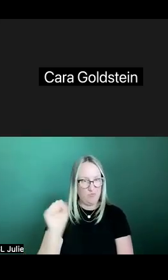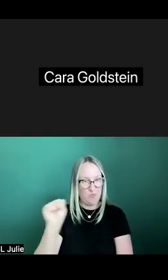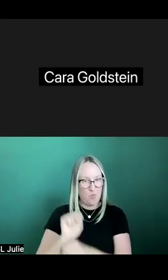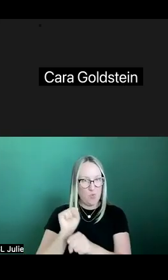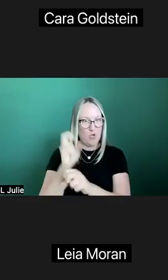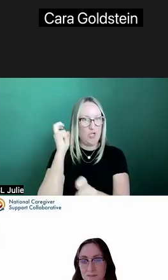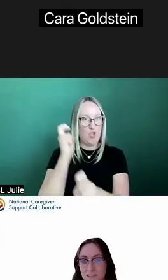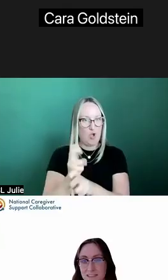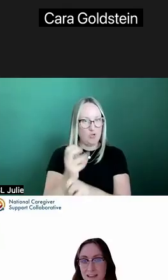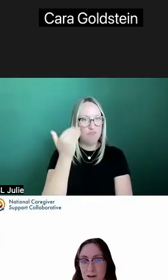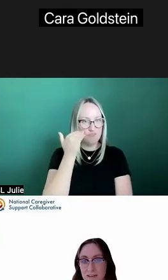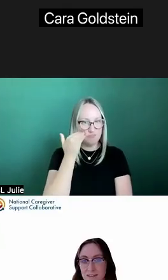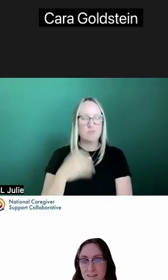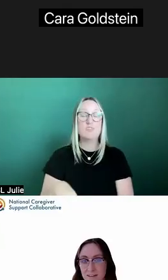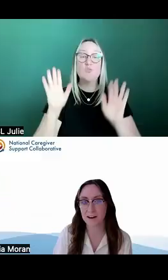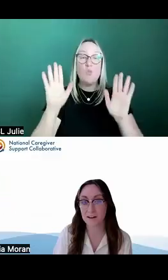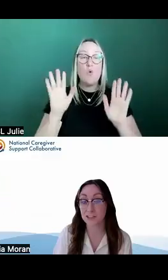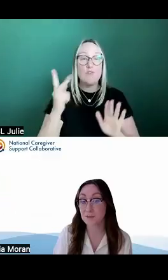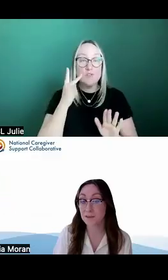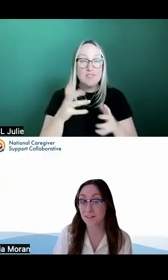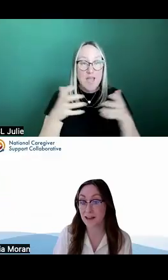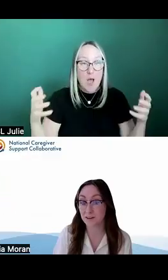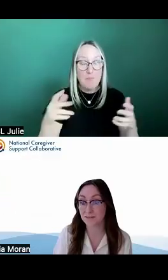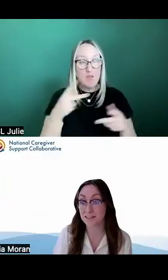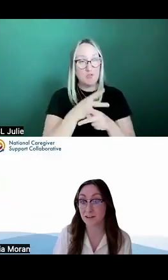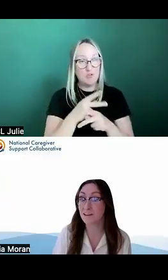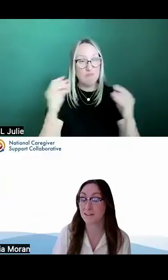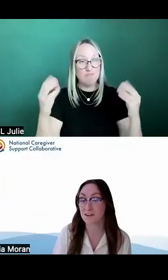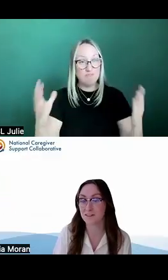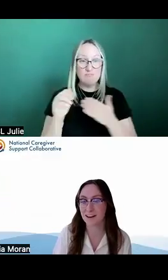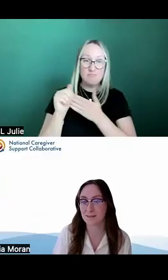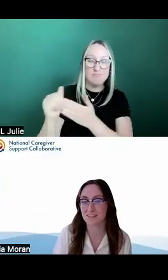And it's wonderful to see how much your Caregiver Champion Collaborative has already grown and I'm